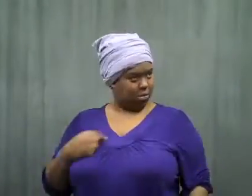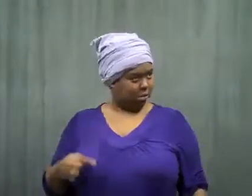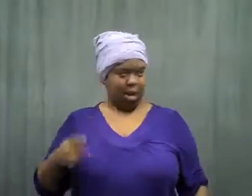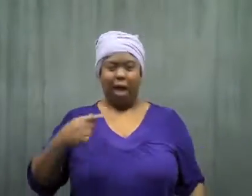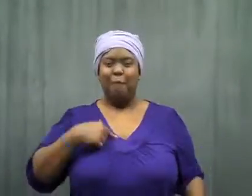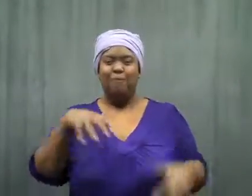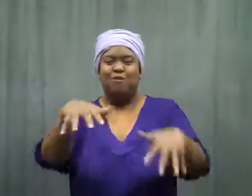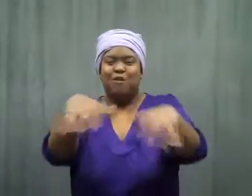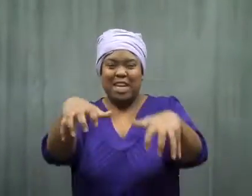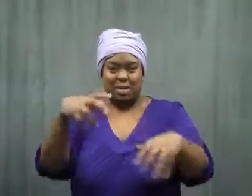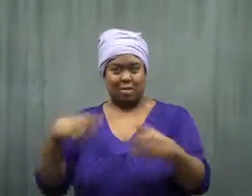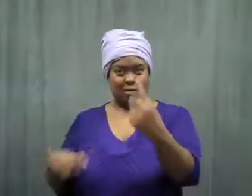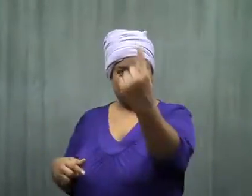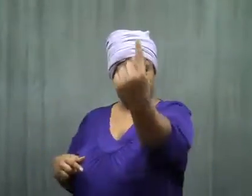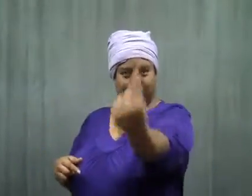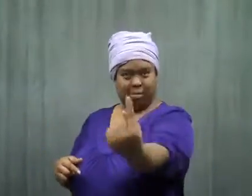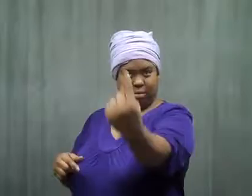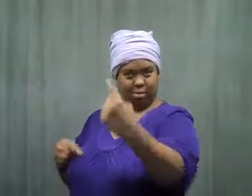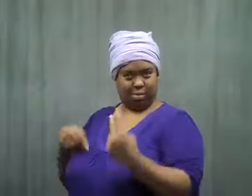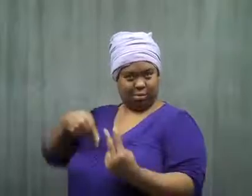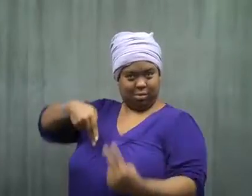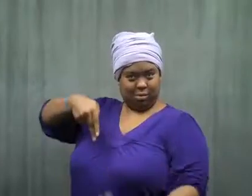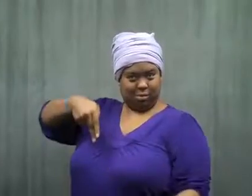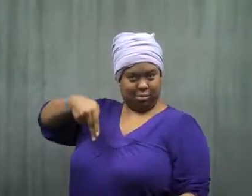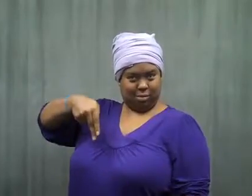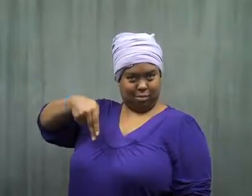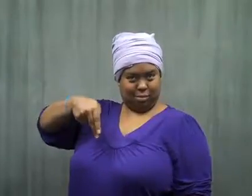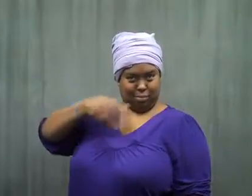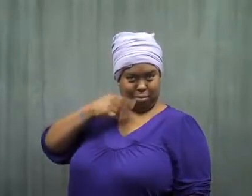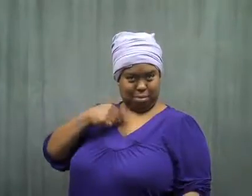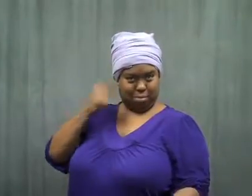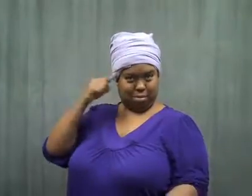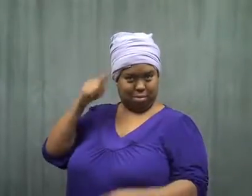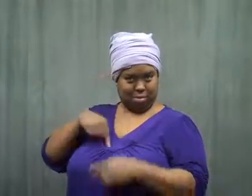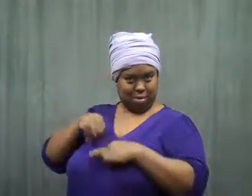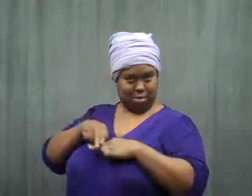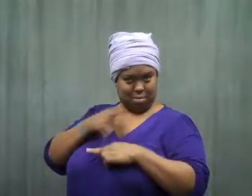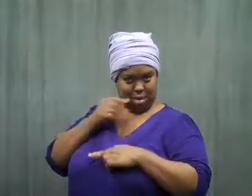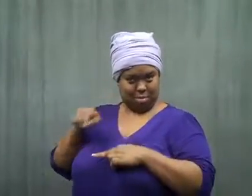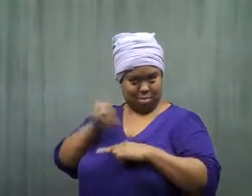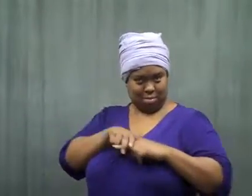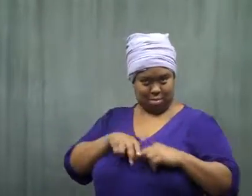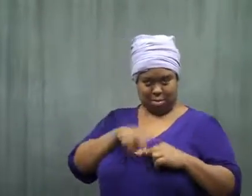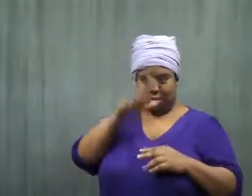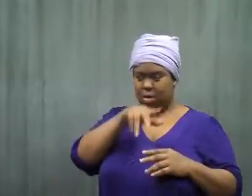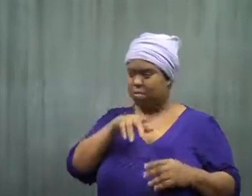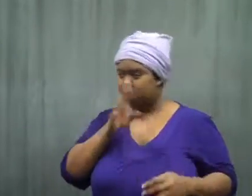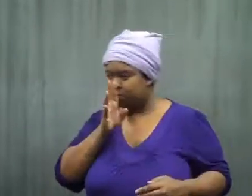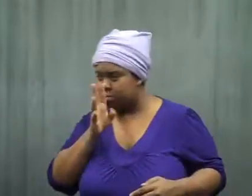I stood there, frozen, then thought maybe I should sit down, so I did.